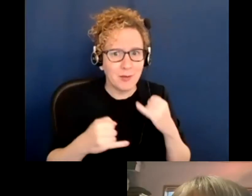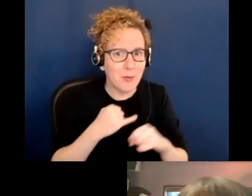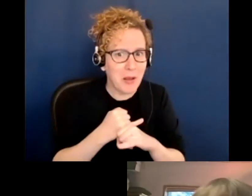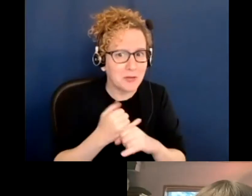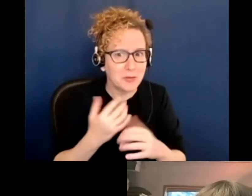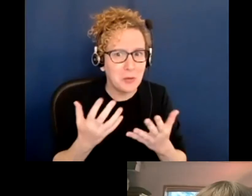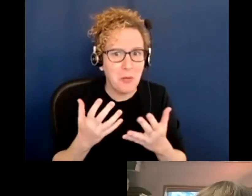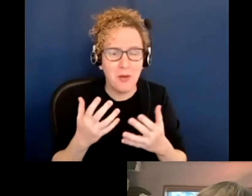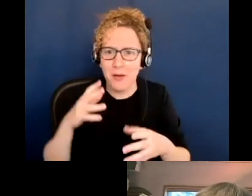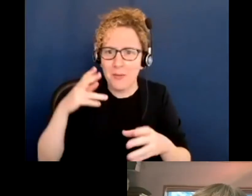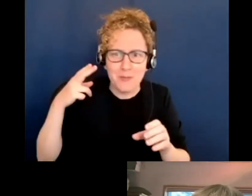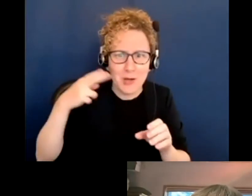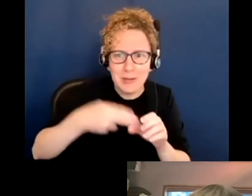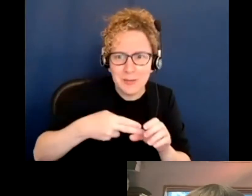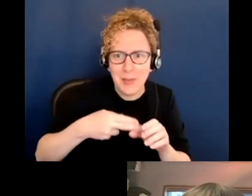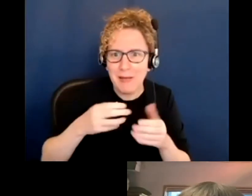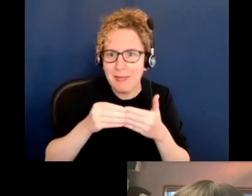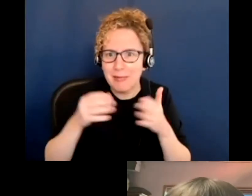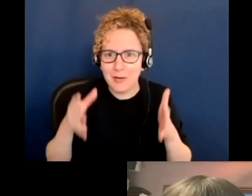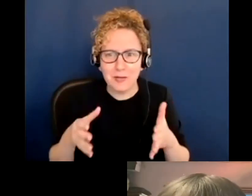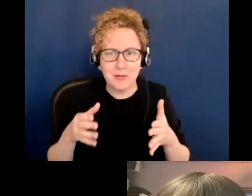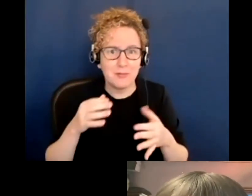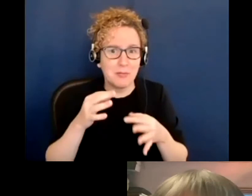a participant and leader in the exchange field.